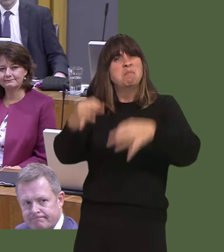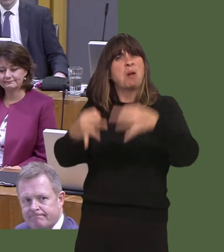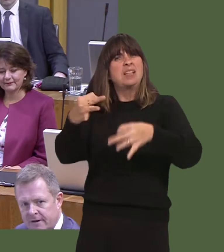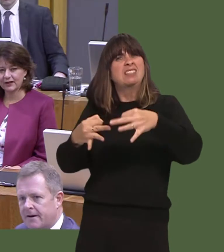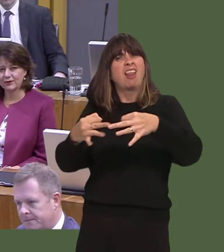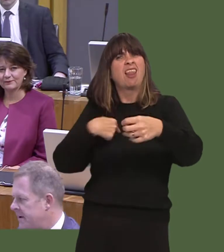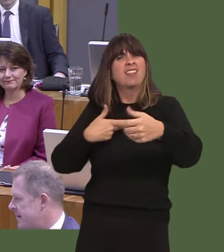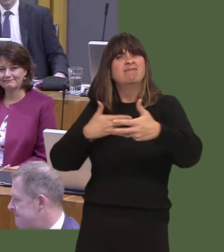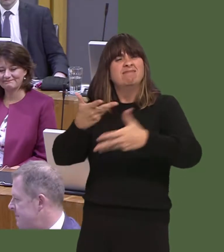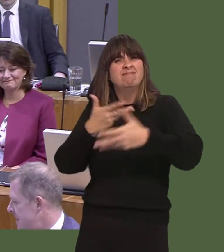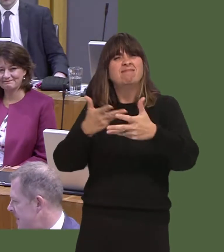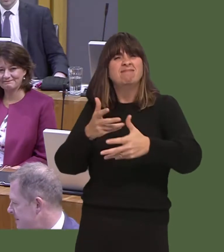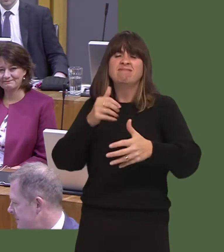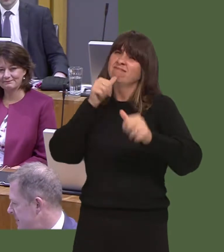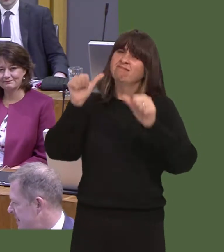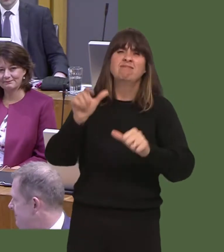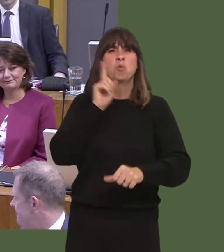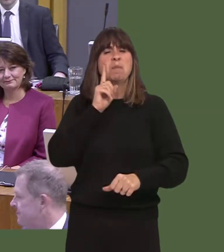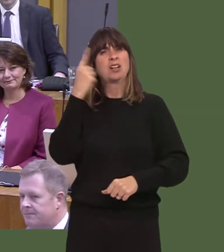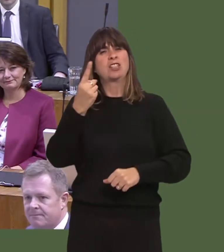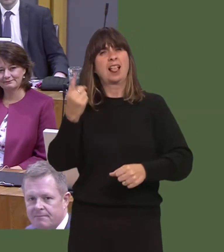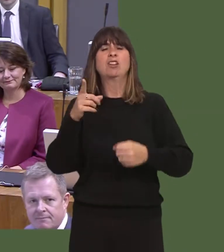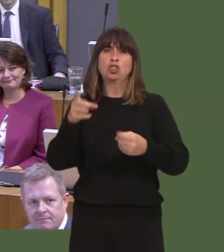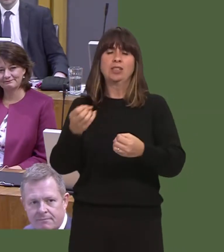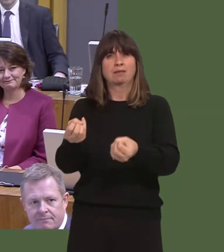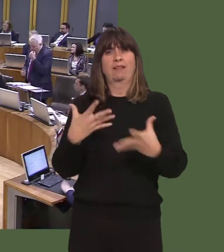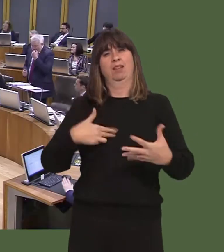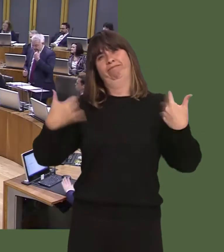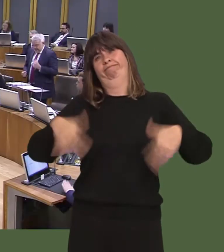and I know she still has a great deal to offer our nation.